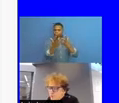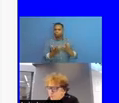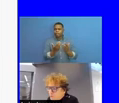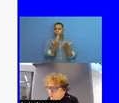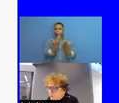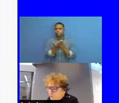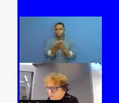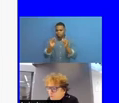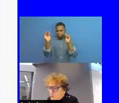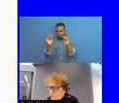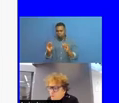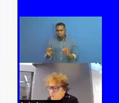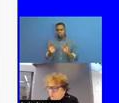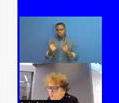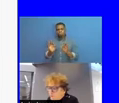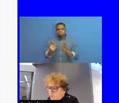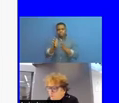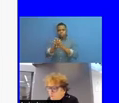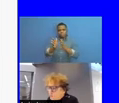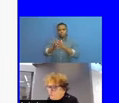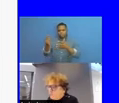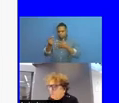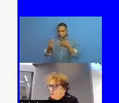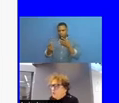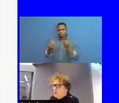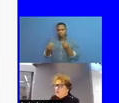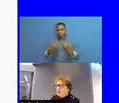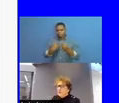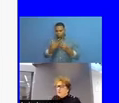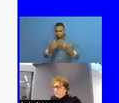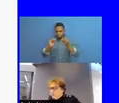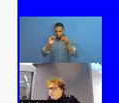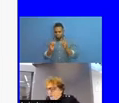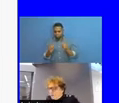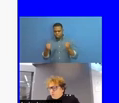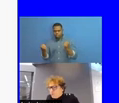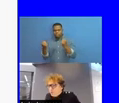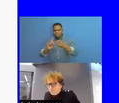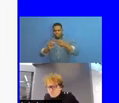with your Perform Europe project and proposal. So this is what the toolkit will do